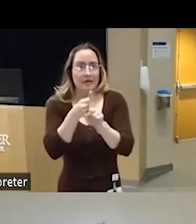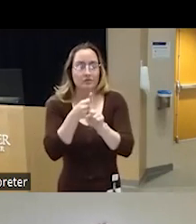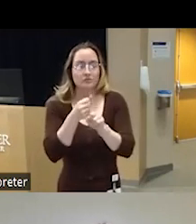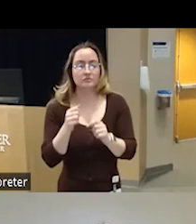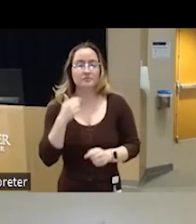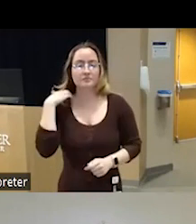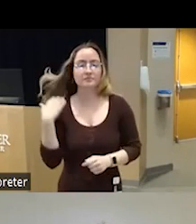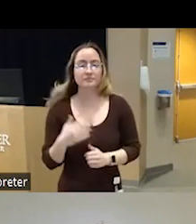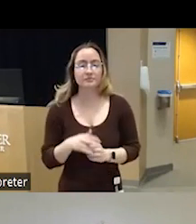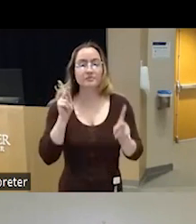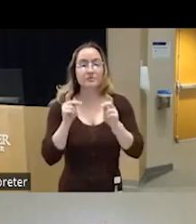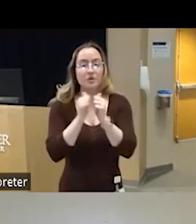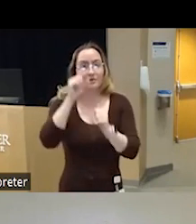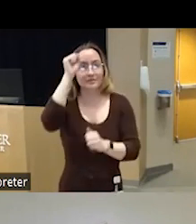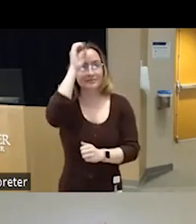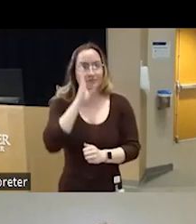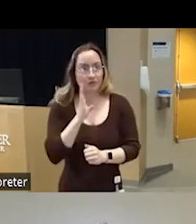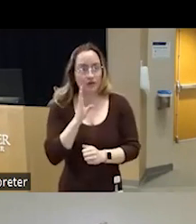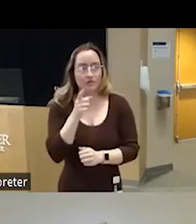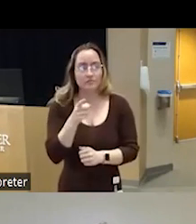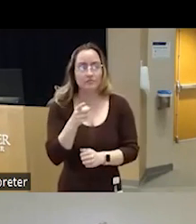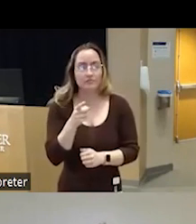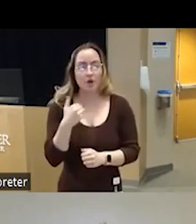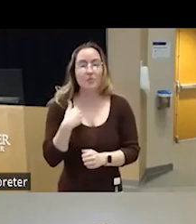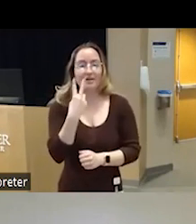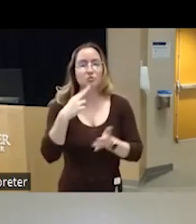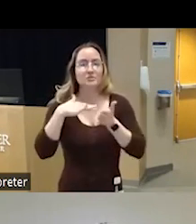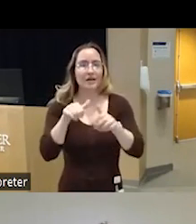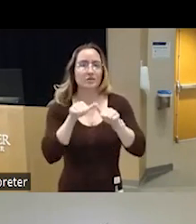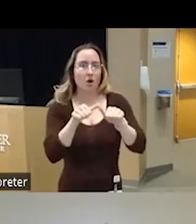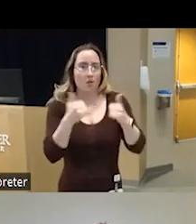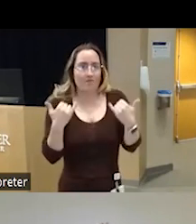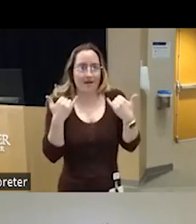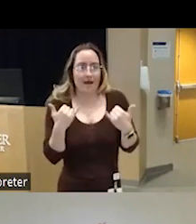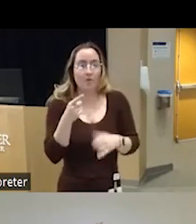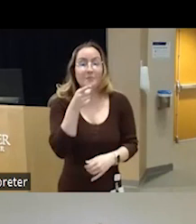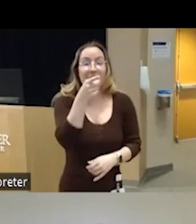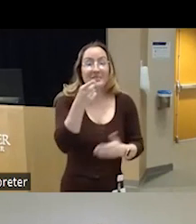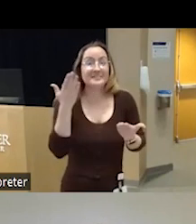schizophrenia and Denmark and there are two other studies ongoing this may actually be the way to go but not